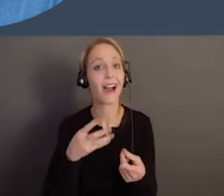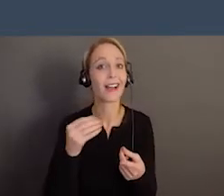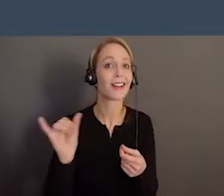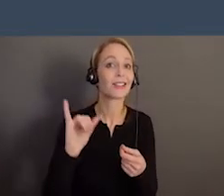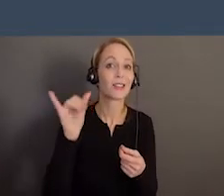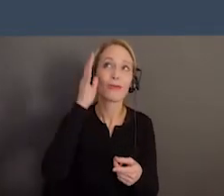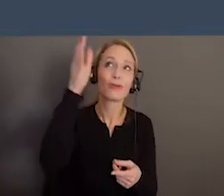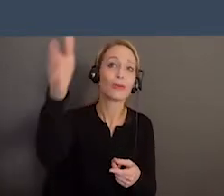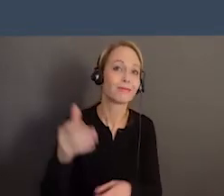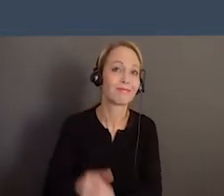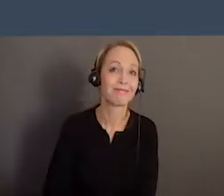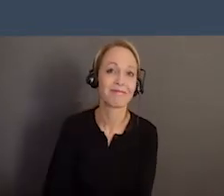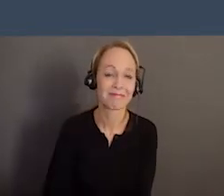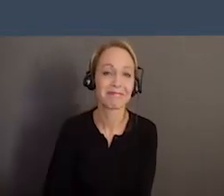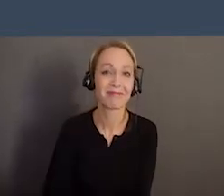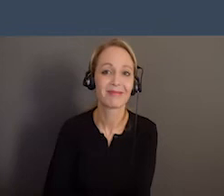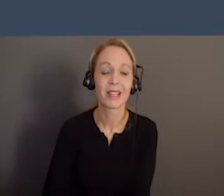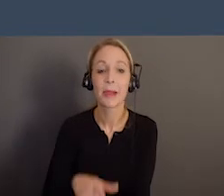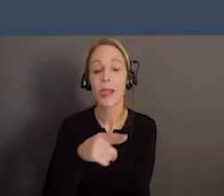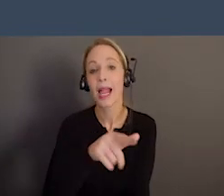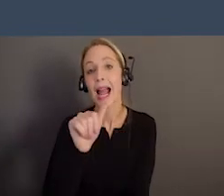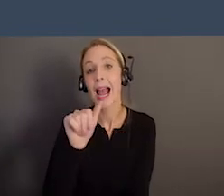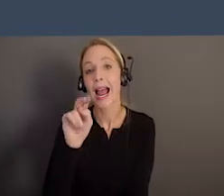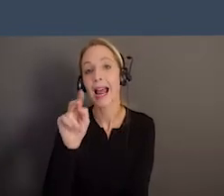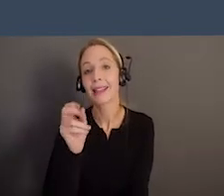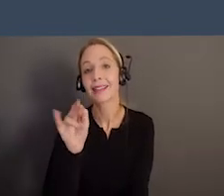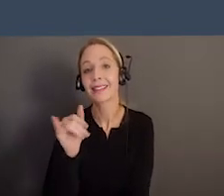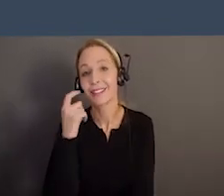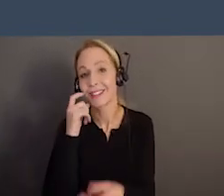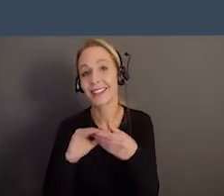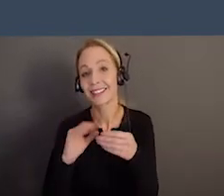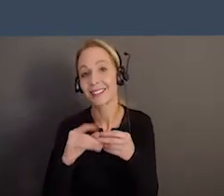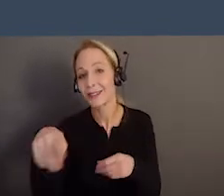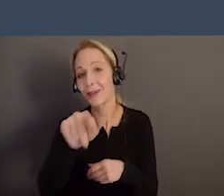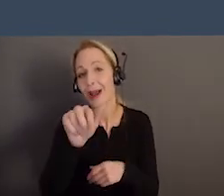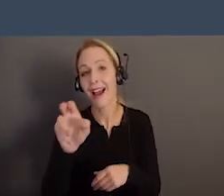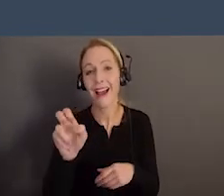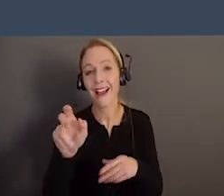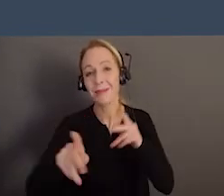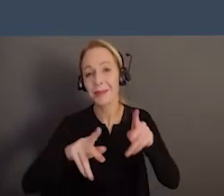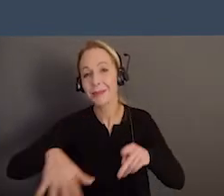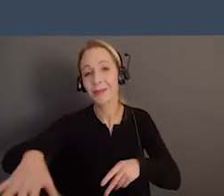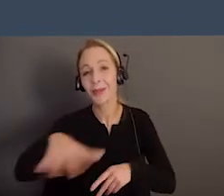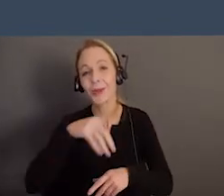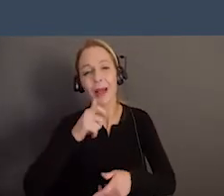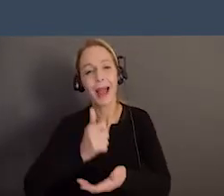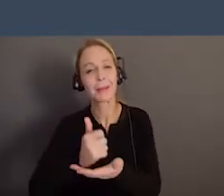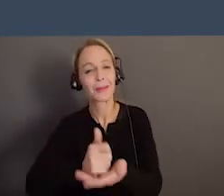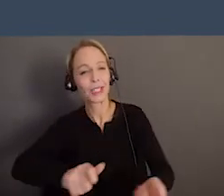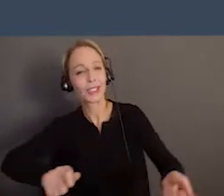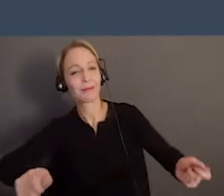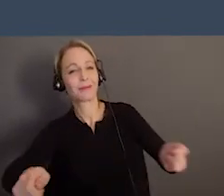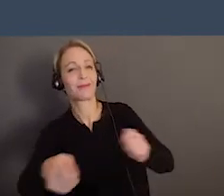AS ANTHONY SAID YOU ARE THE ONES WHO CAN HELP SHIFT OUR CUSTOMERS TO WORLD OF SEAMLESS DIGITAL EXPERIENCES.